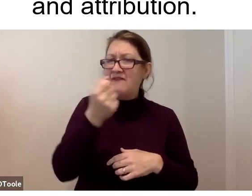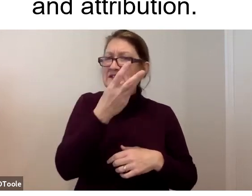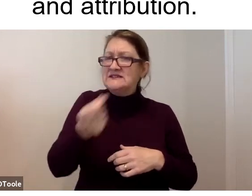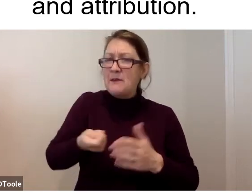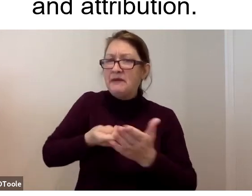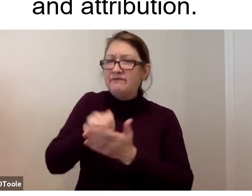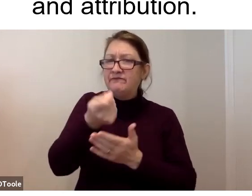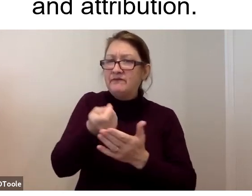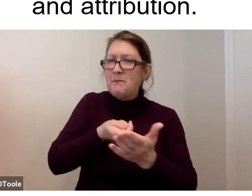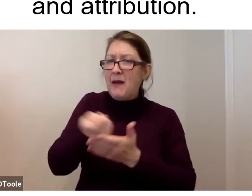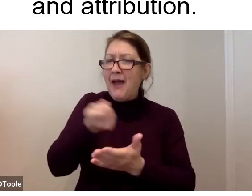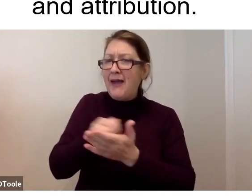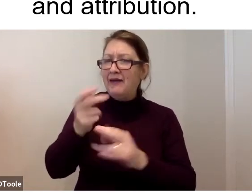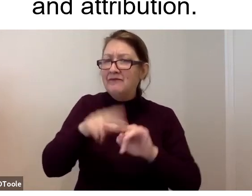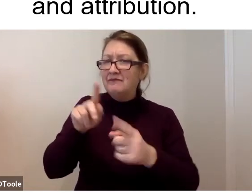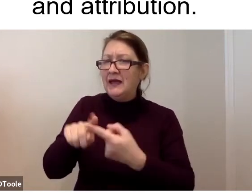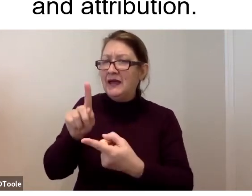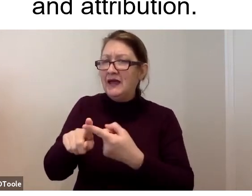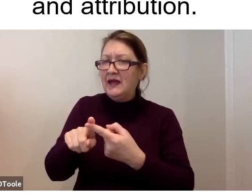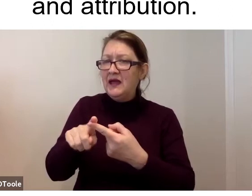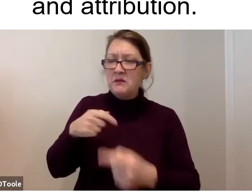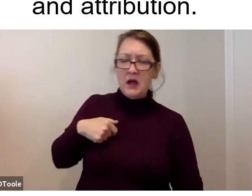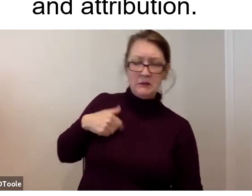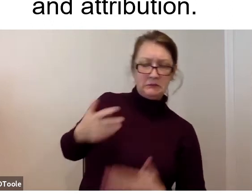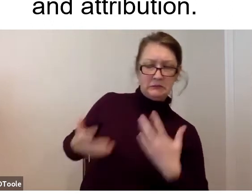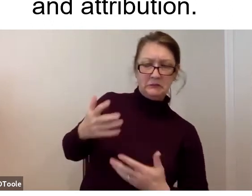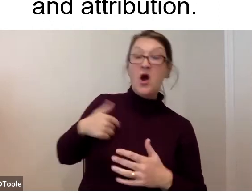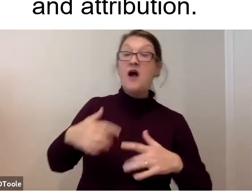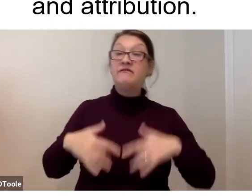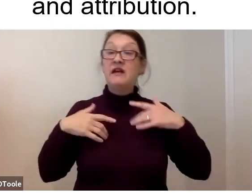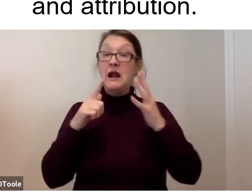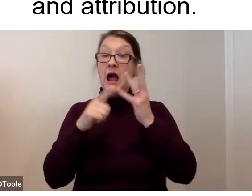I would recommend unsplash over it, they are just photos.